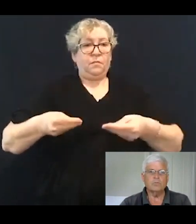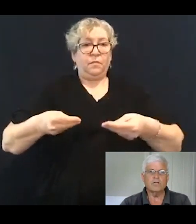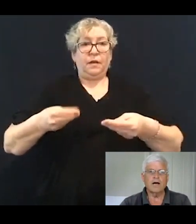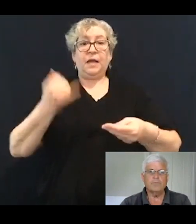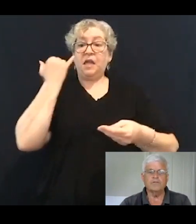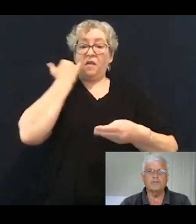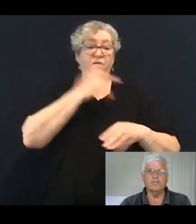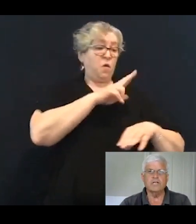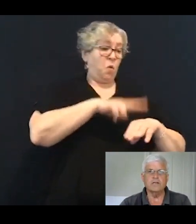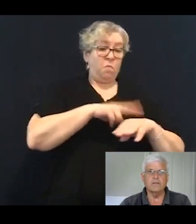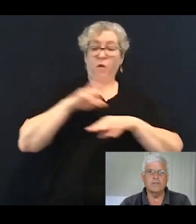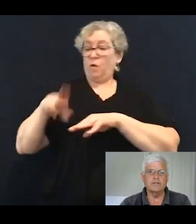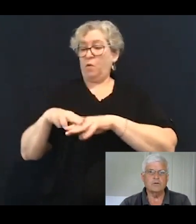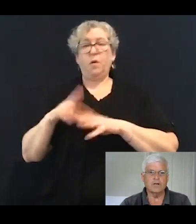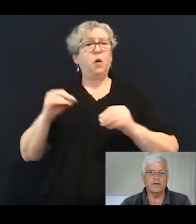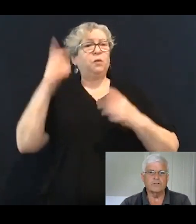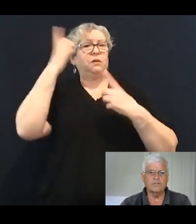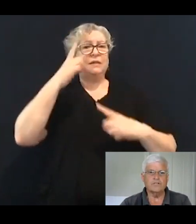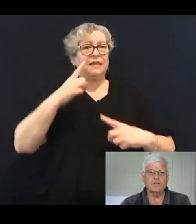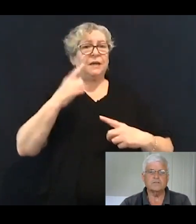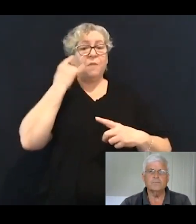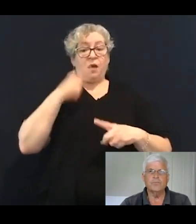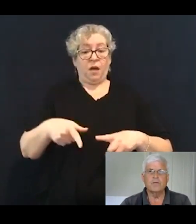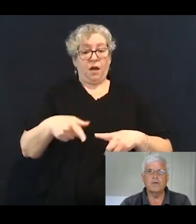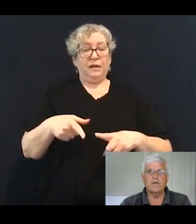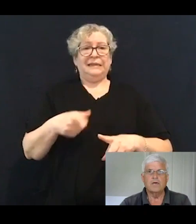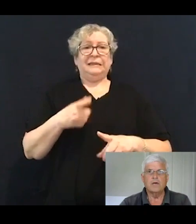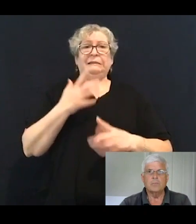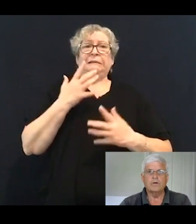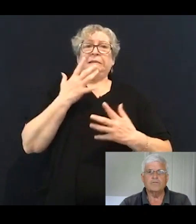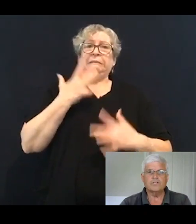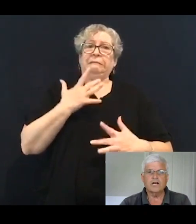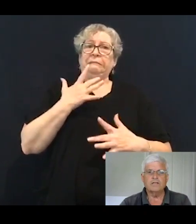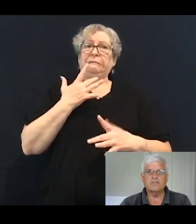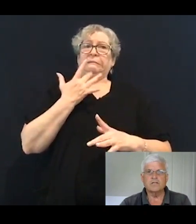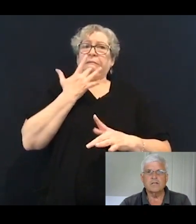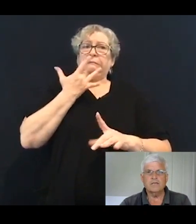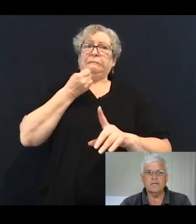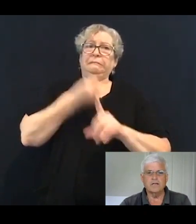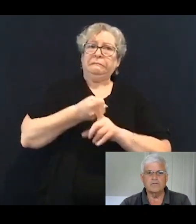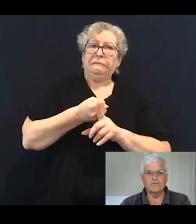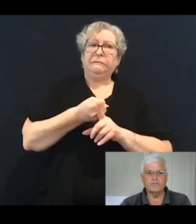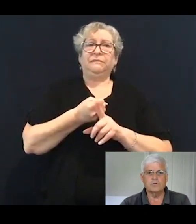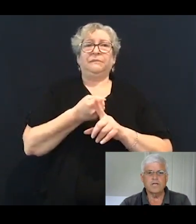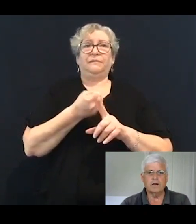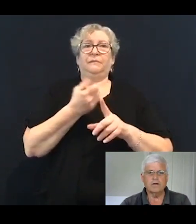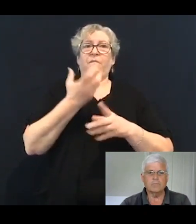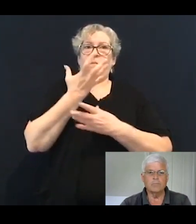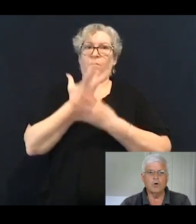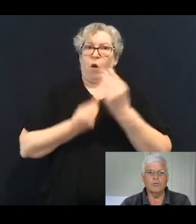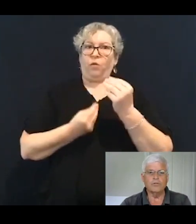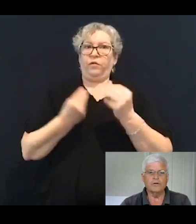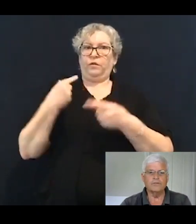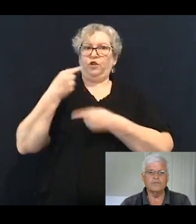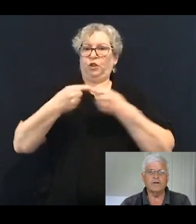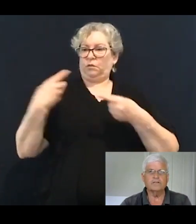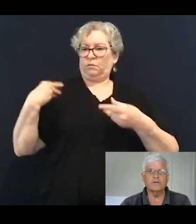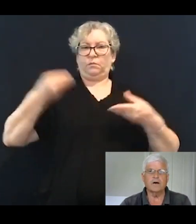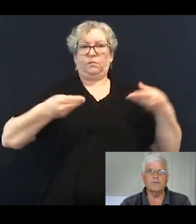then they don't have the disease. But if a child is unlucky enough to inherit both of the defective copies of the gene,